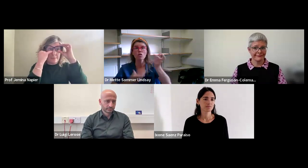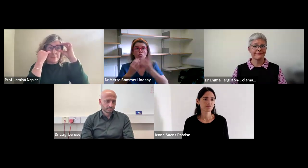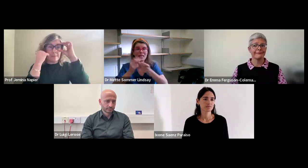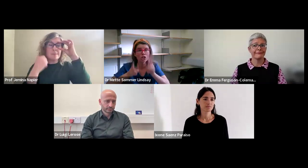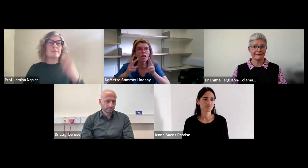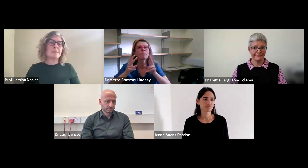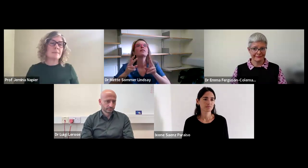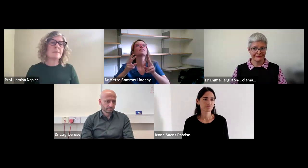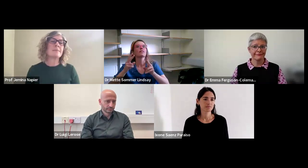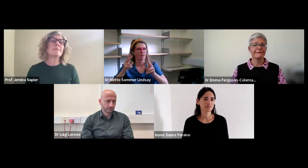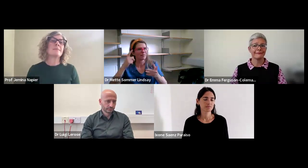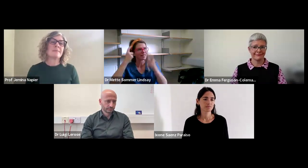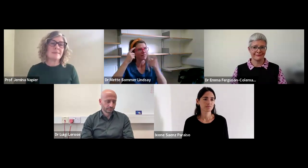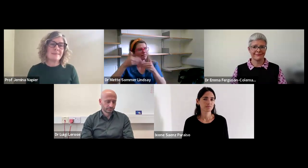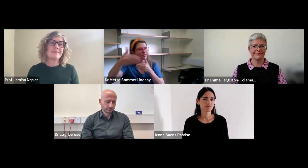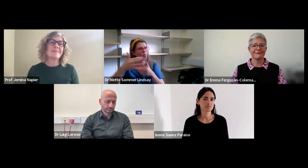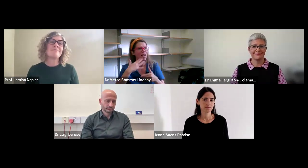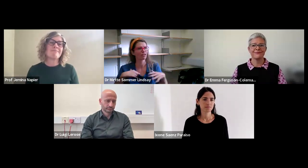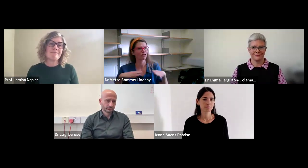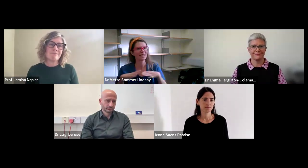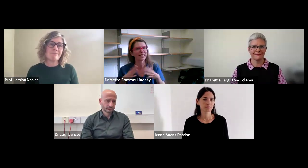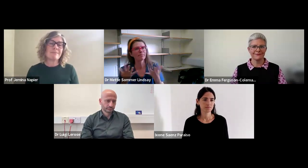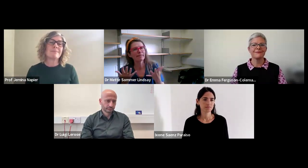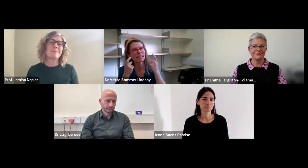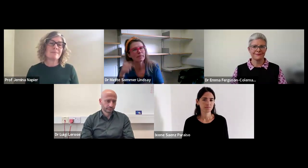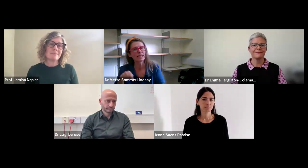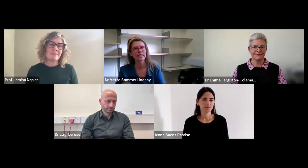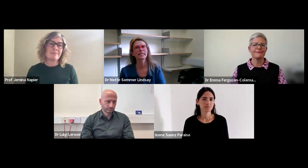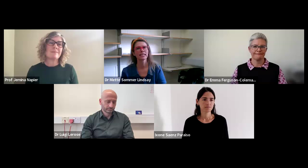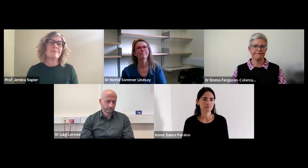as we've already talked about, but then you think about these other roles, there are implications